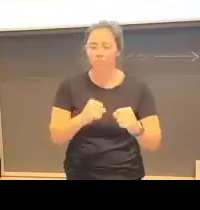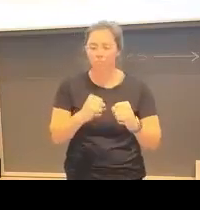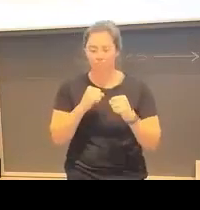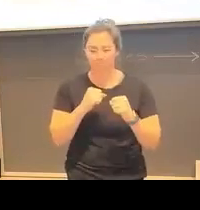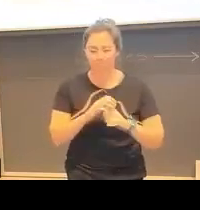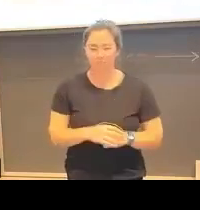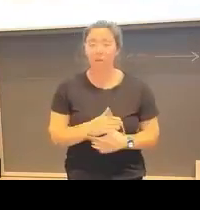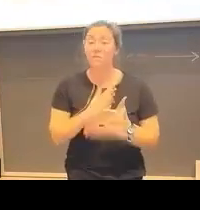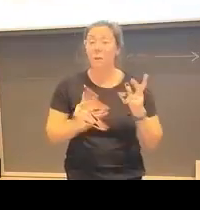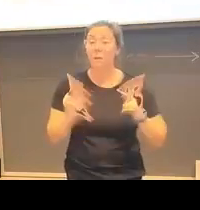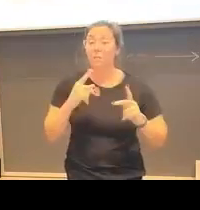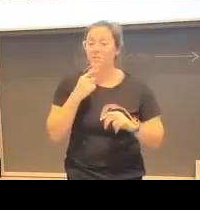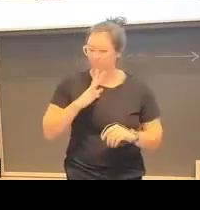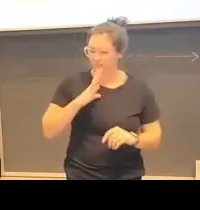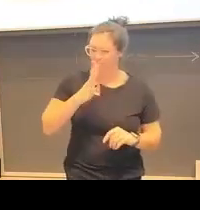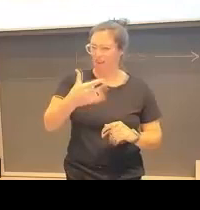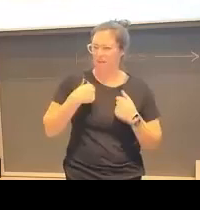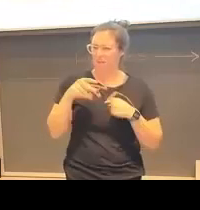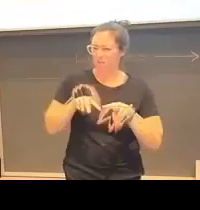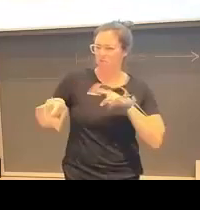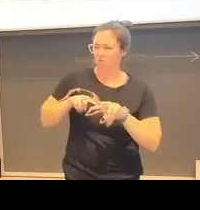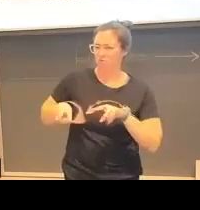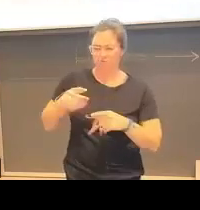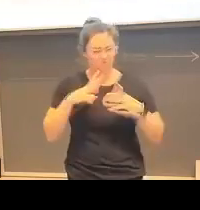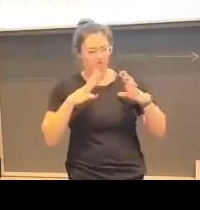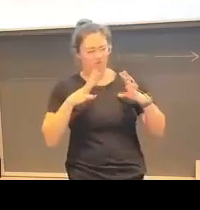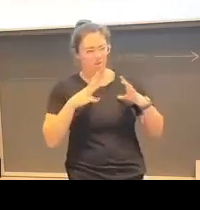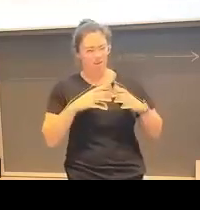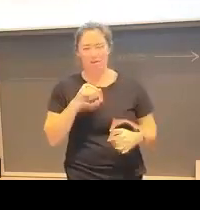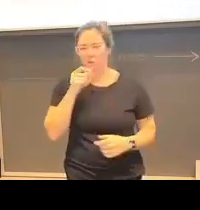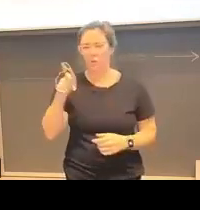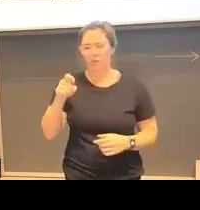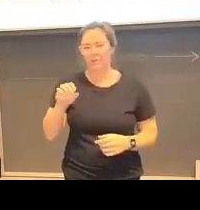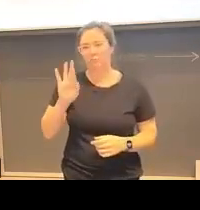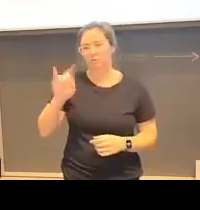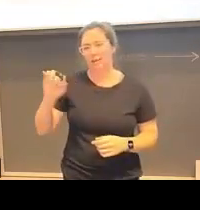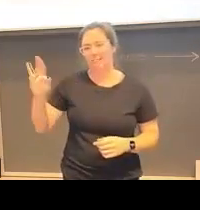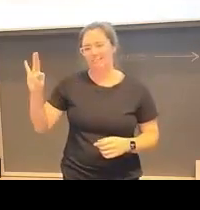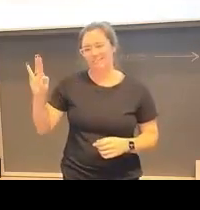that it was fine for me to have observed their work they didn't need to debrief despite this